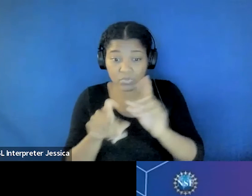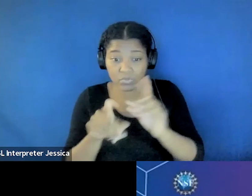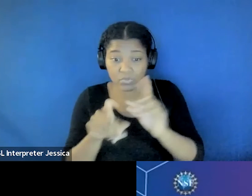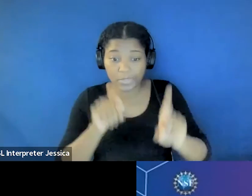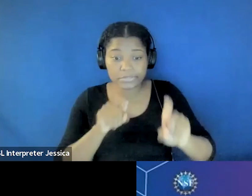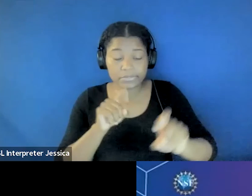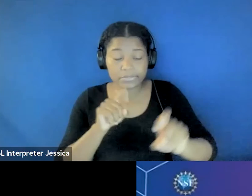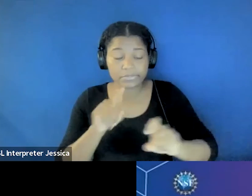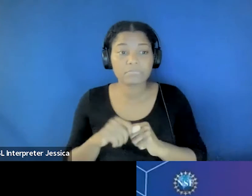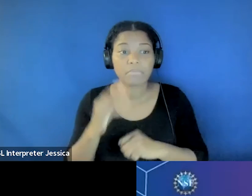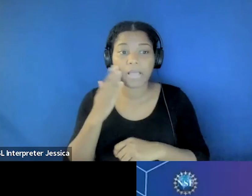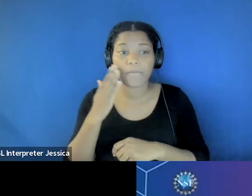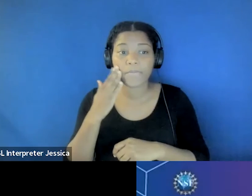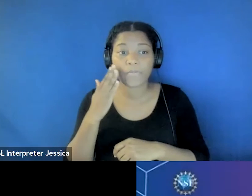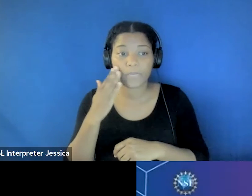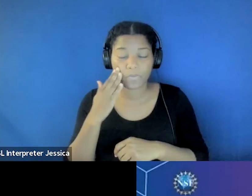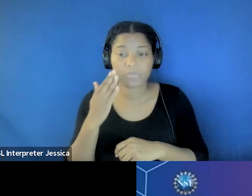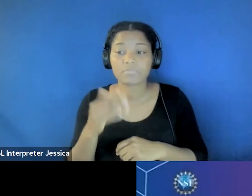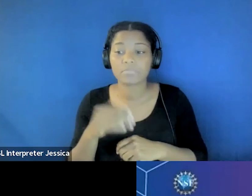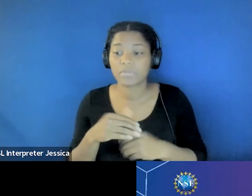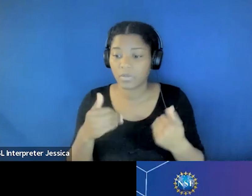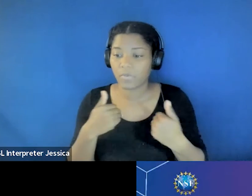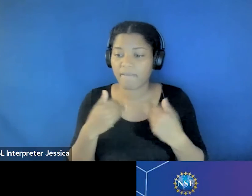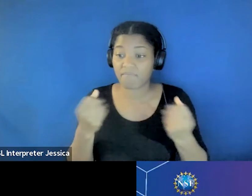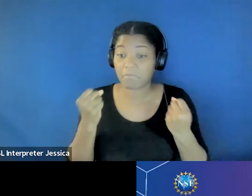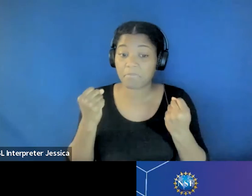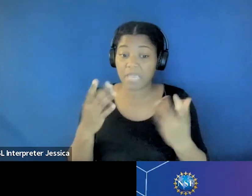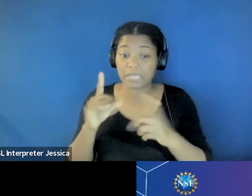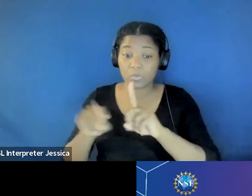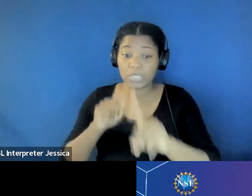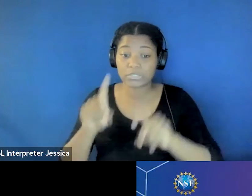I noted that early on we got a number of questions asking about,